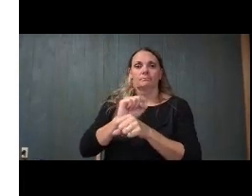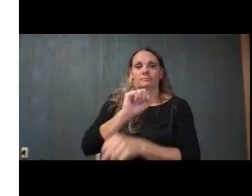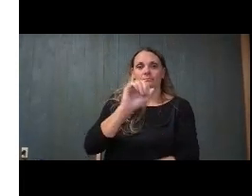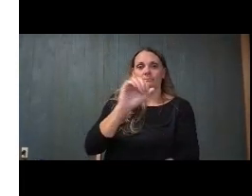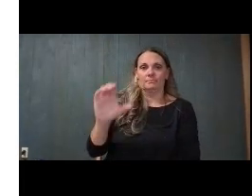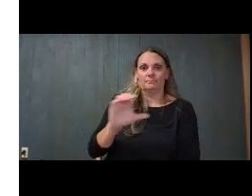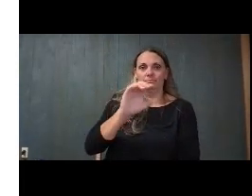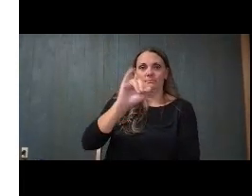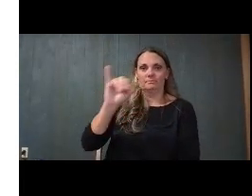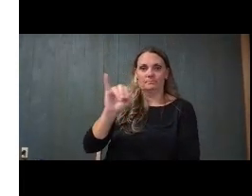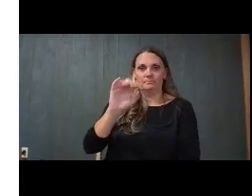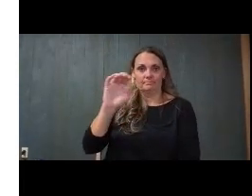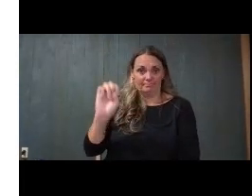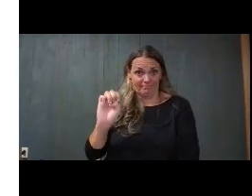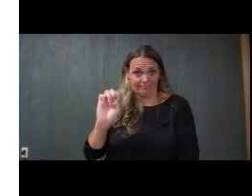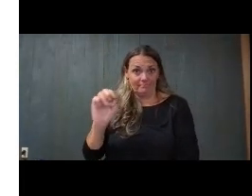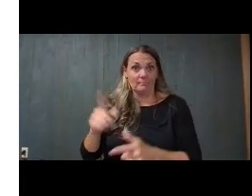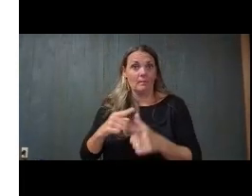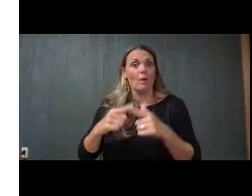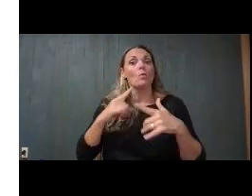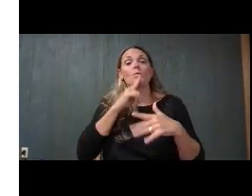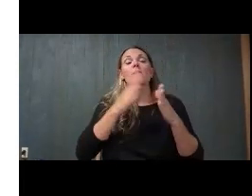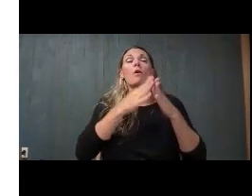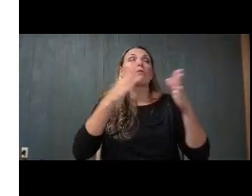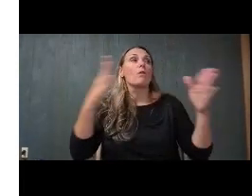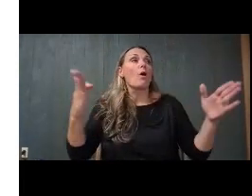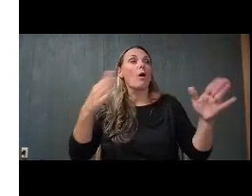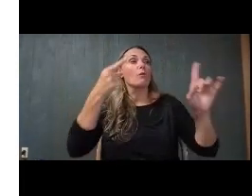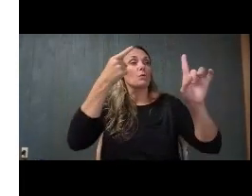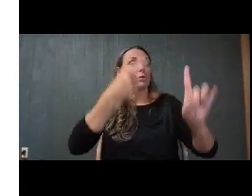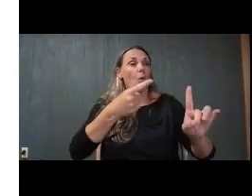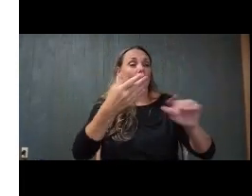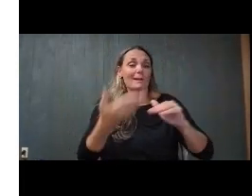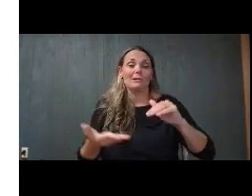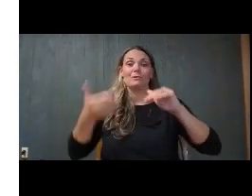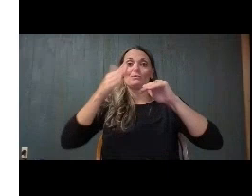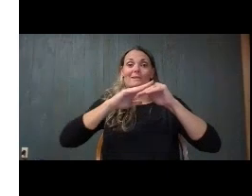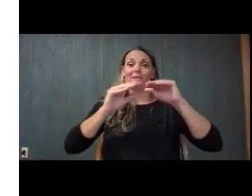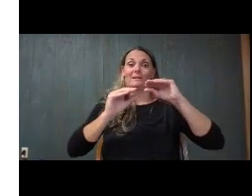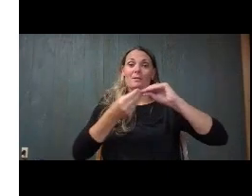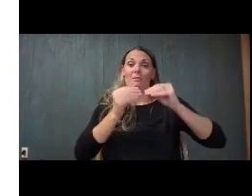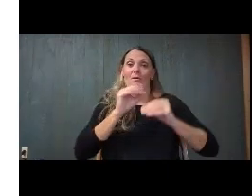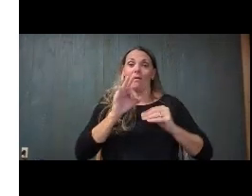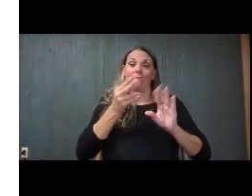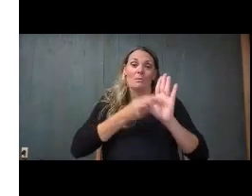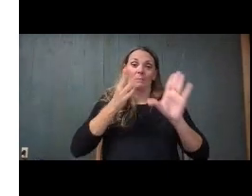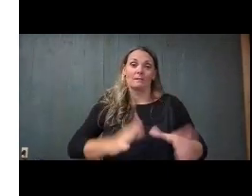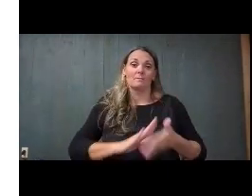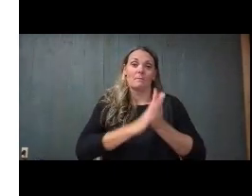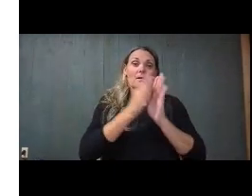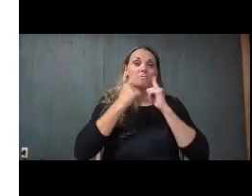Supporting an overall VRS goal of increasing the number of participants achieving employment.